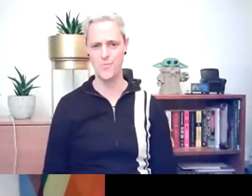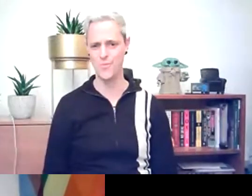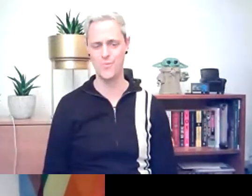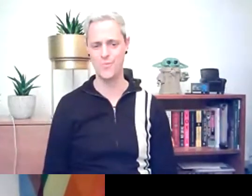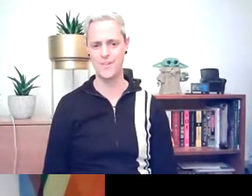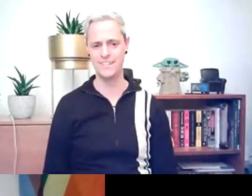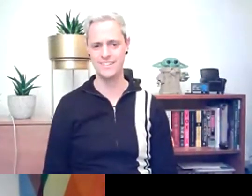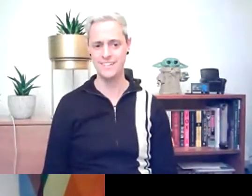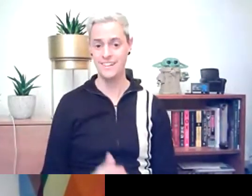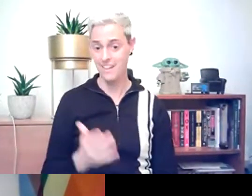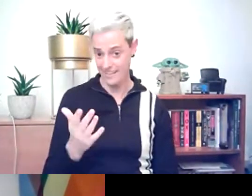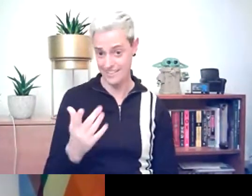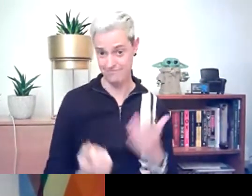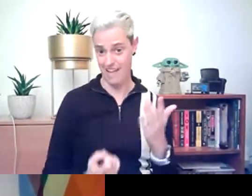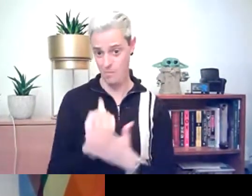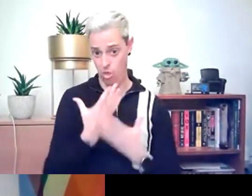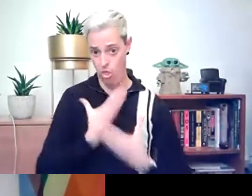often is leading to burnout is that we're getting caught up in these arguments.